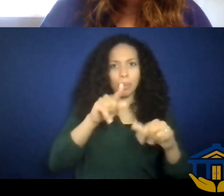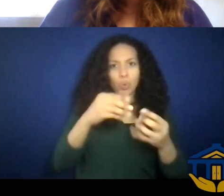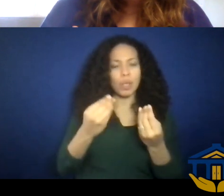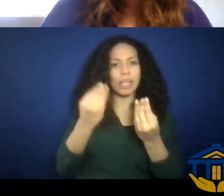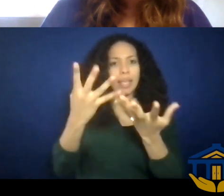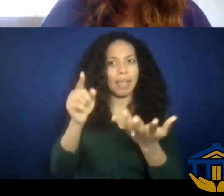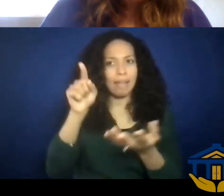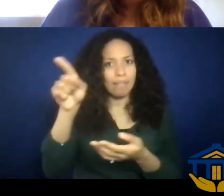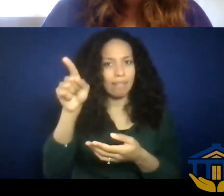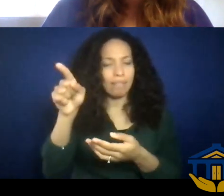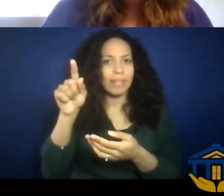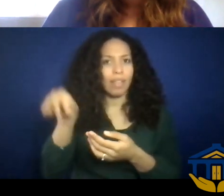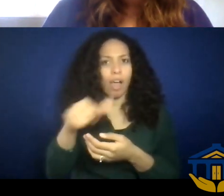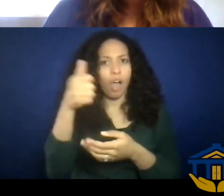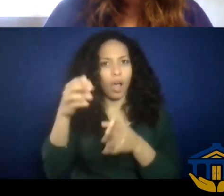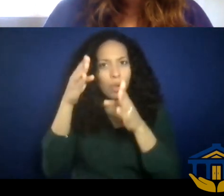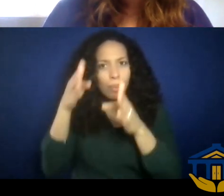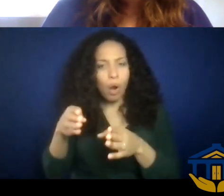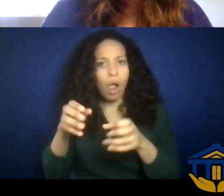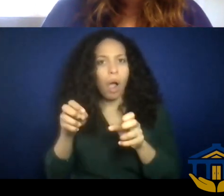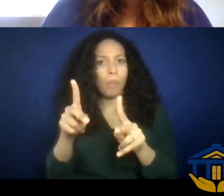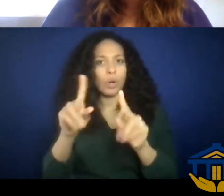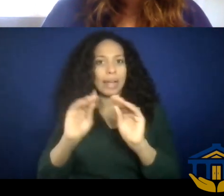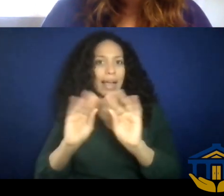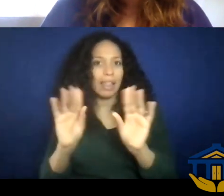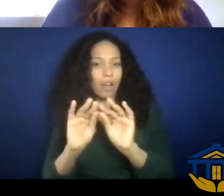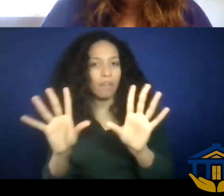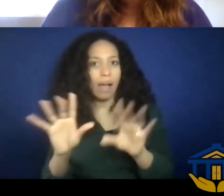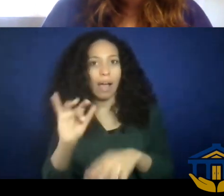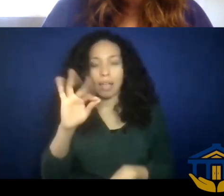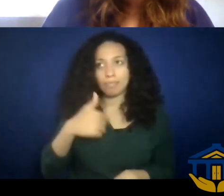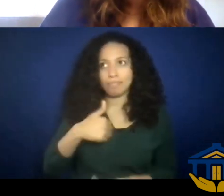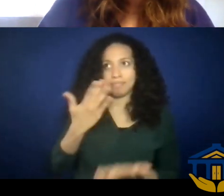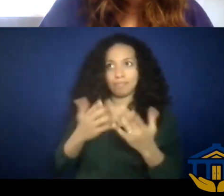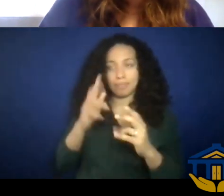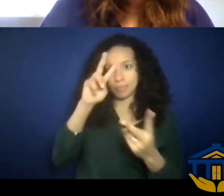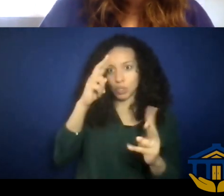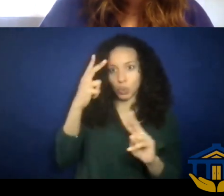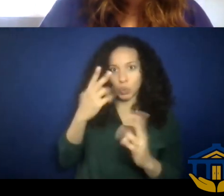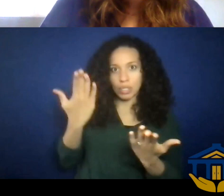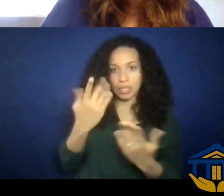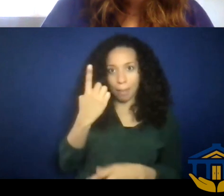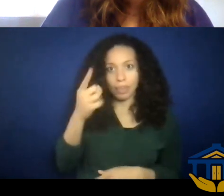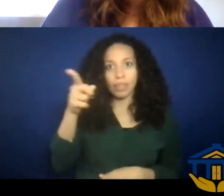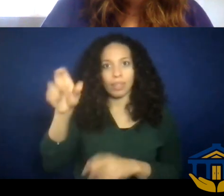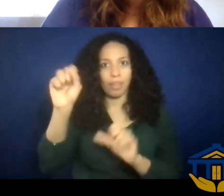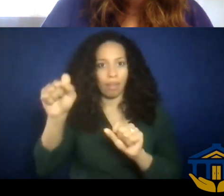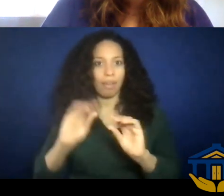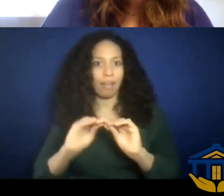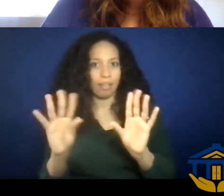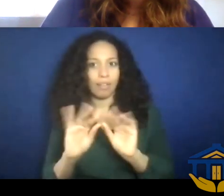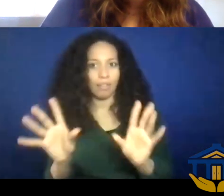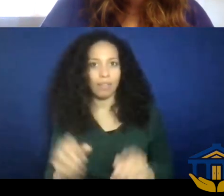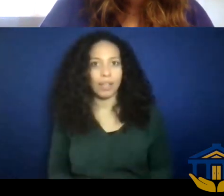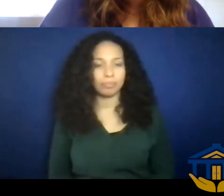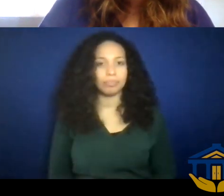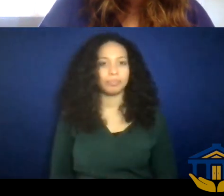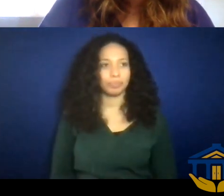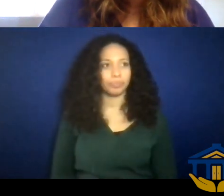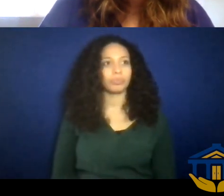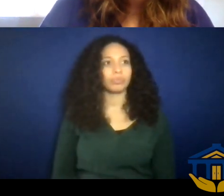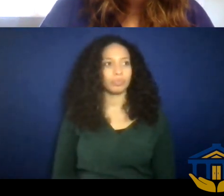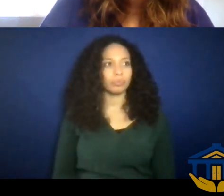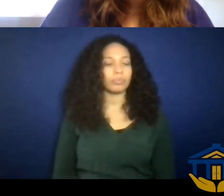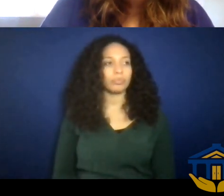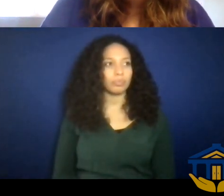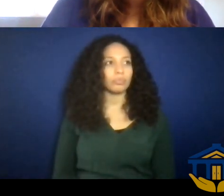to clarify if there was anything that you misunderstood. And I talk about creating